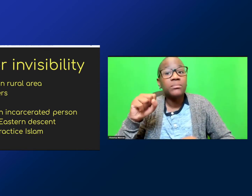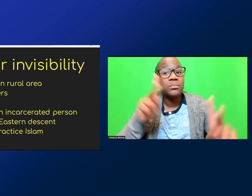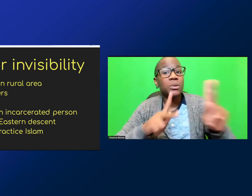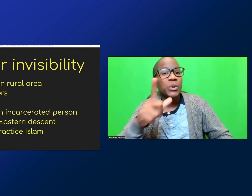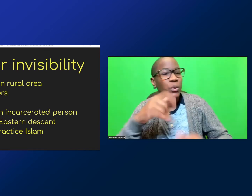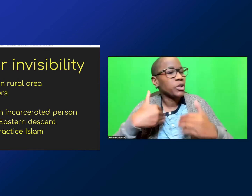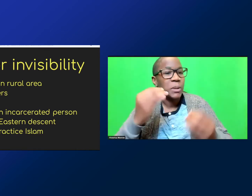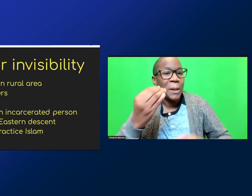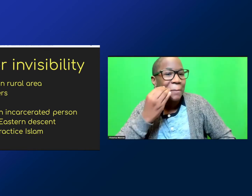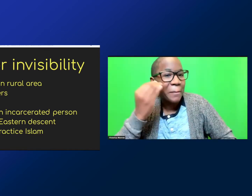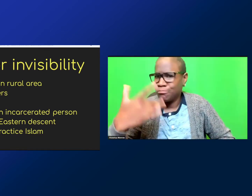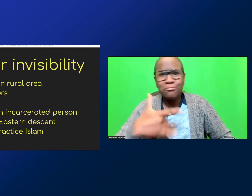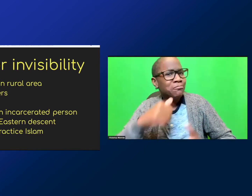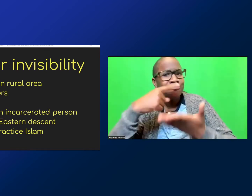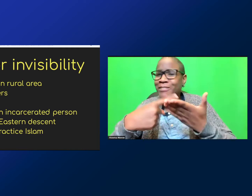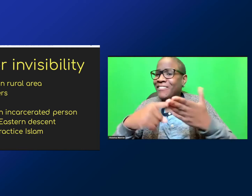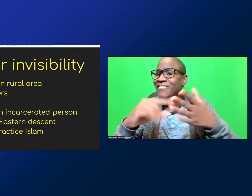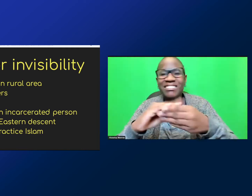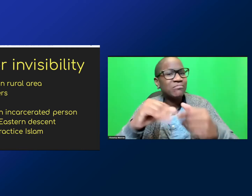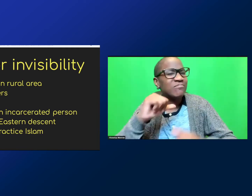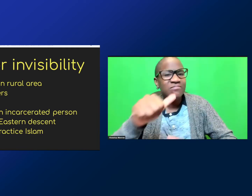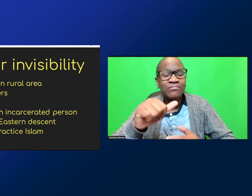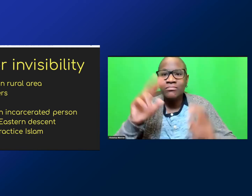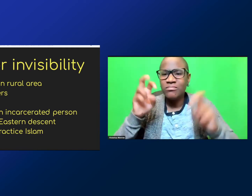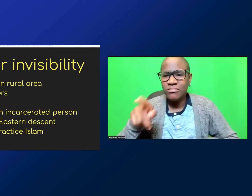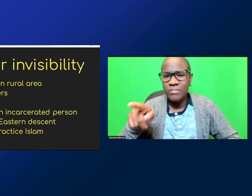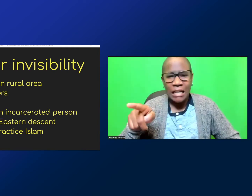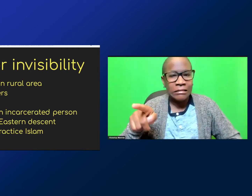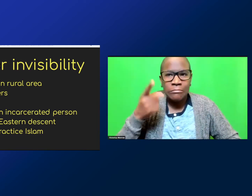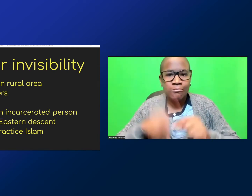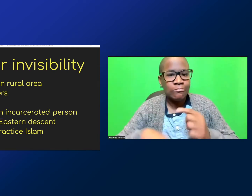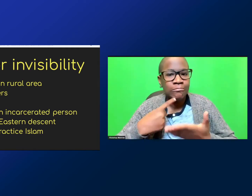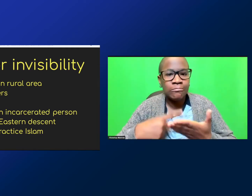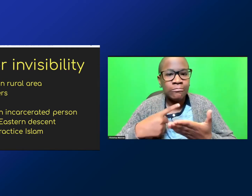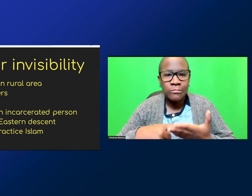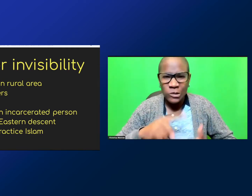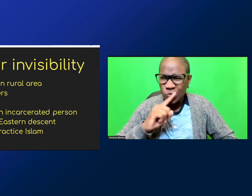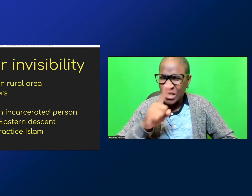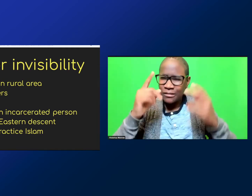without homes are often missing from the pages of these children's books as if it were a taboo topic